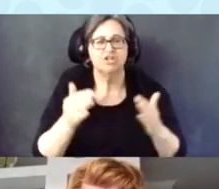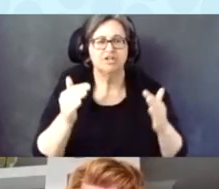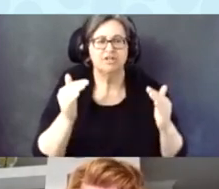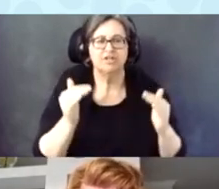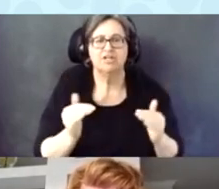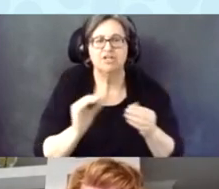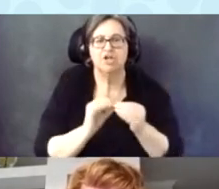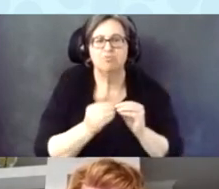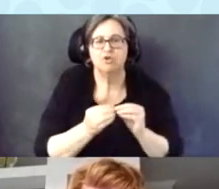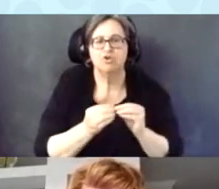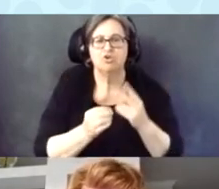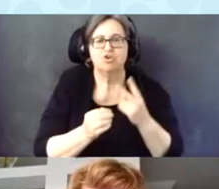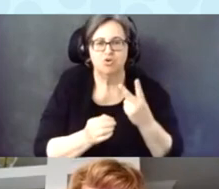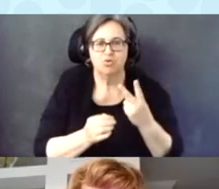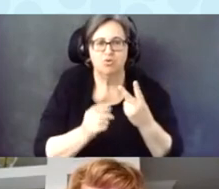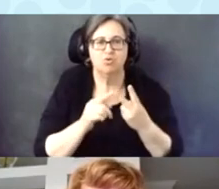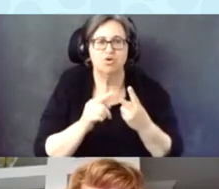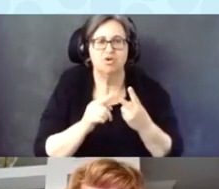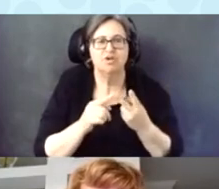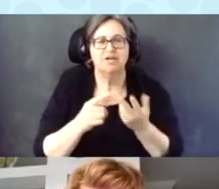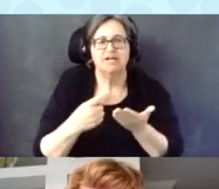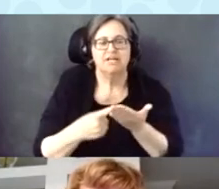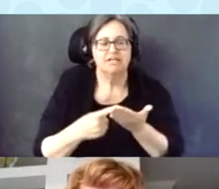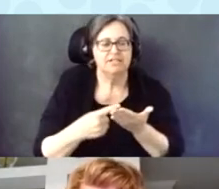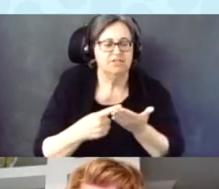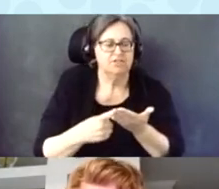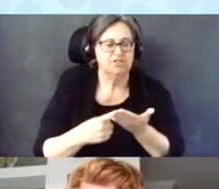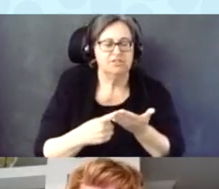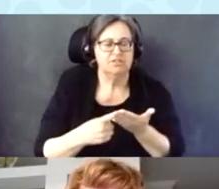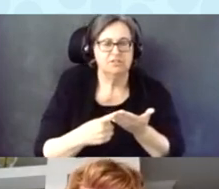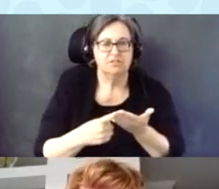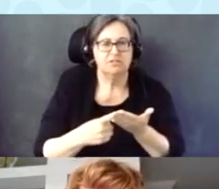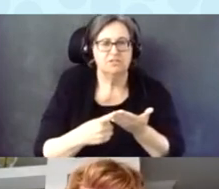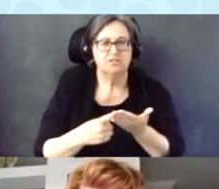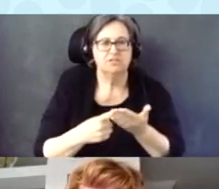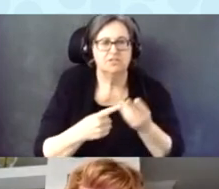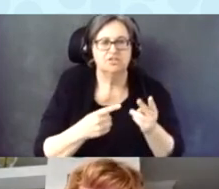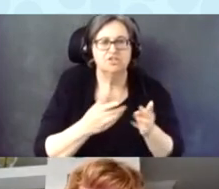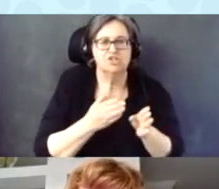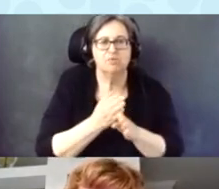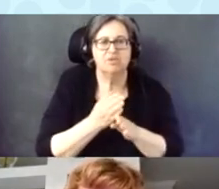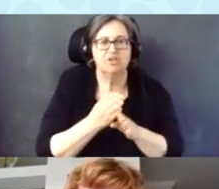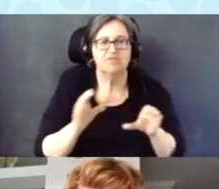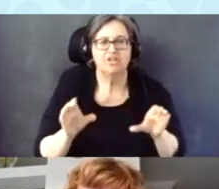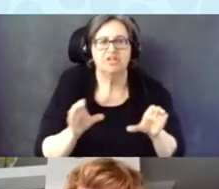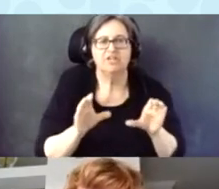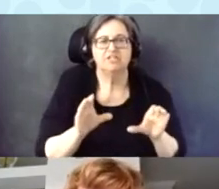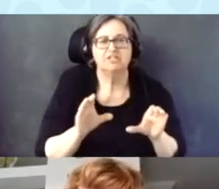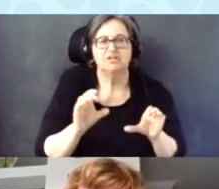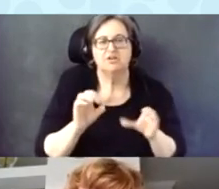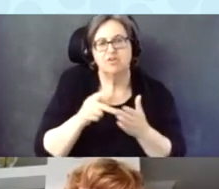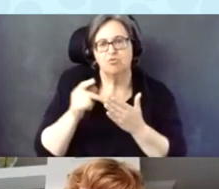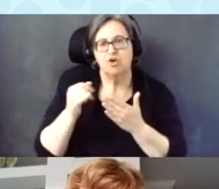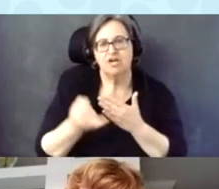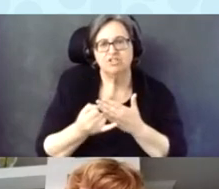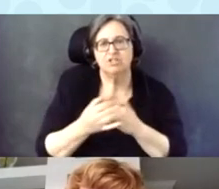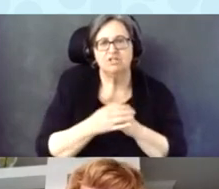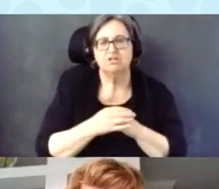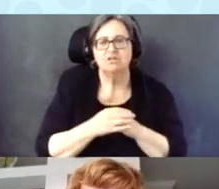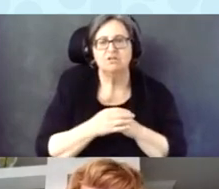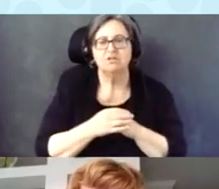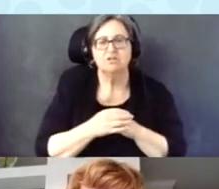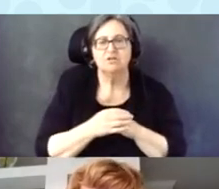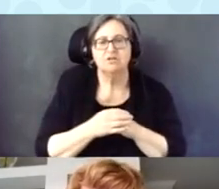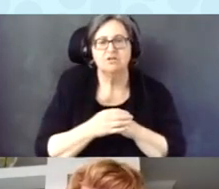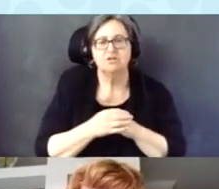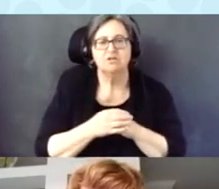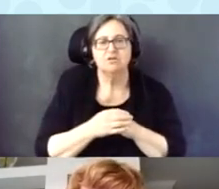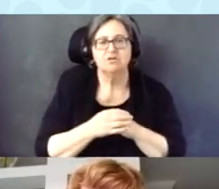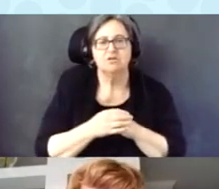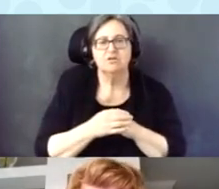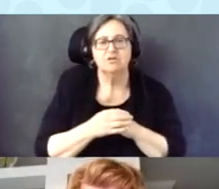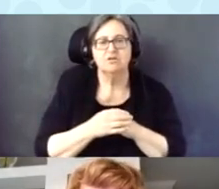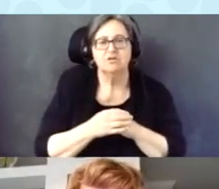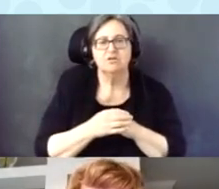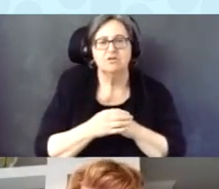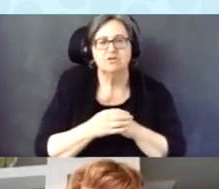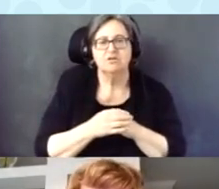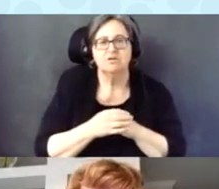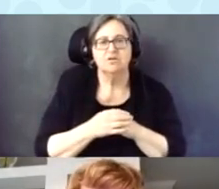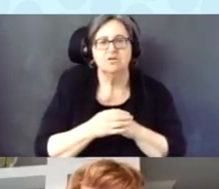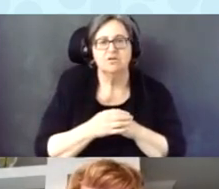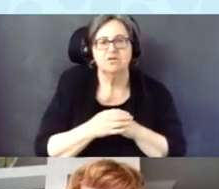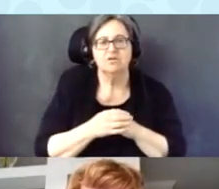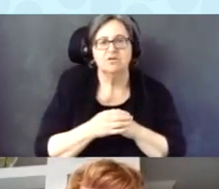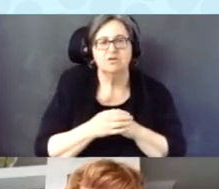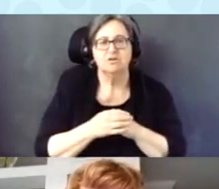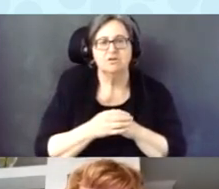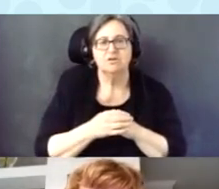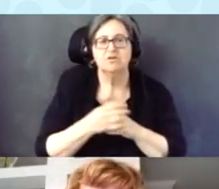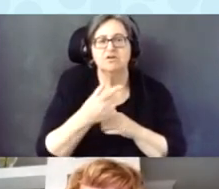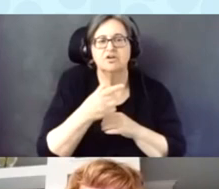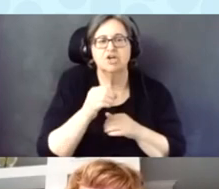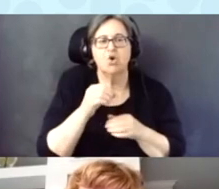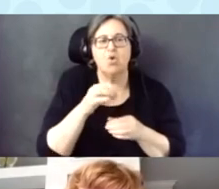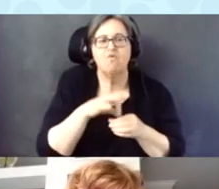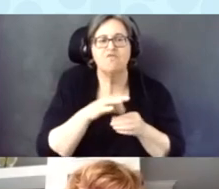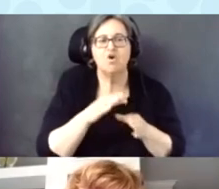Number two, to discuss the two major activities of the project, which are the GoVoter toolkit